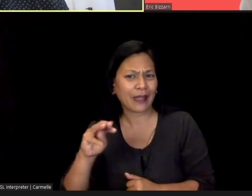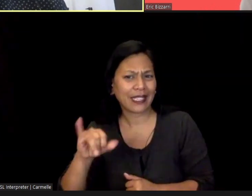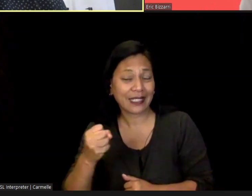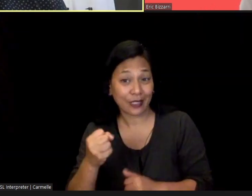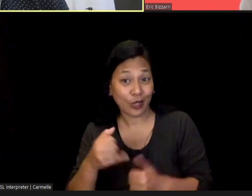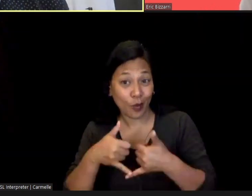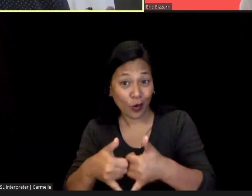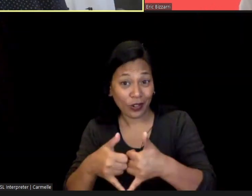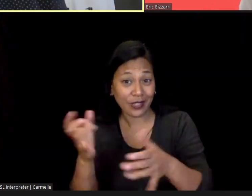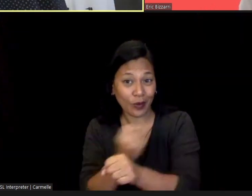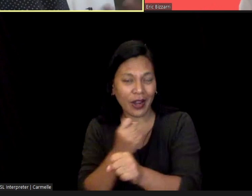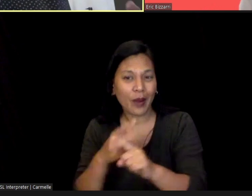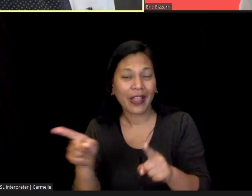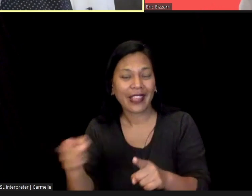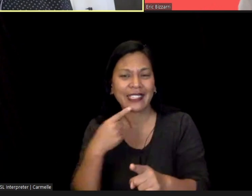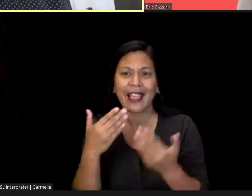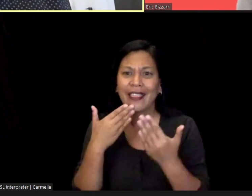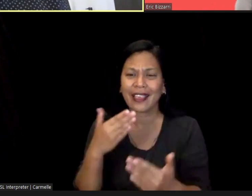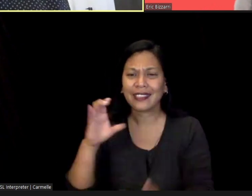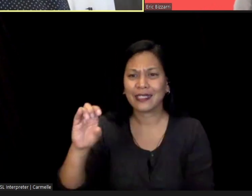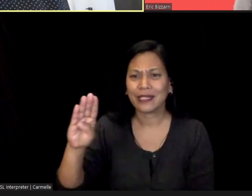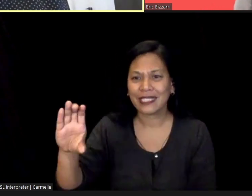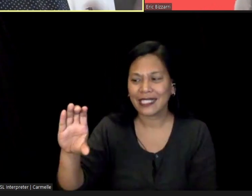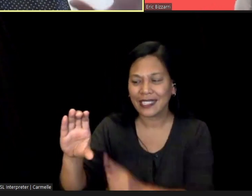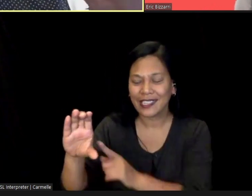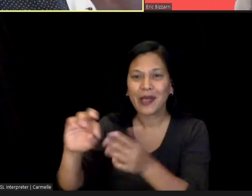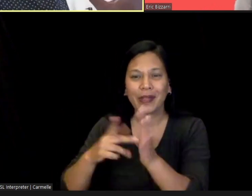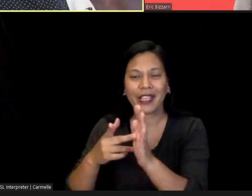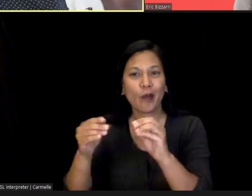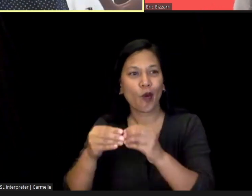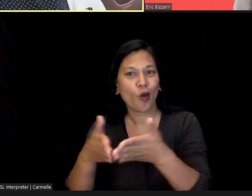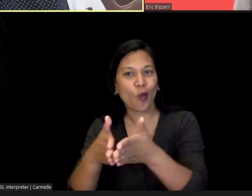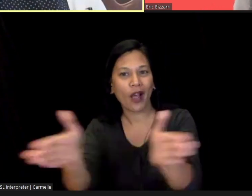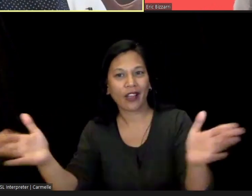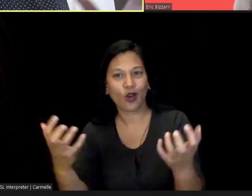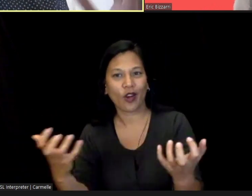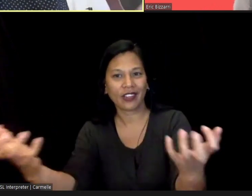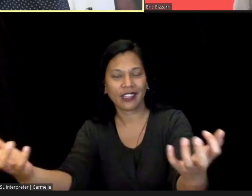So I just think that elevates the broadcaster status in terms of it's a big platform where they were mentioned that